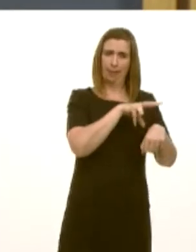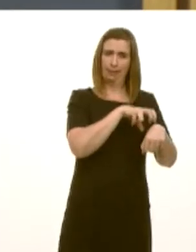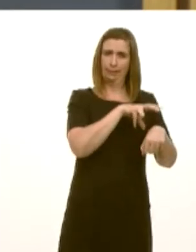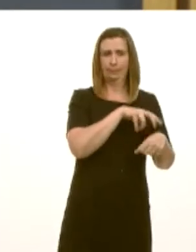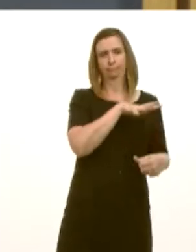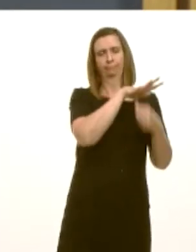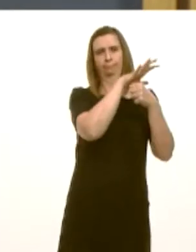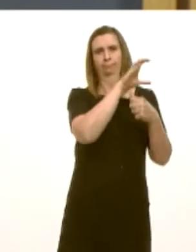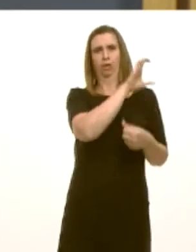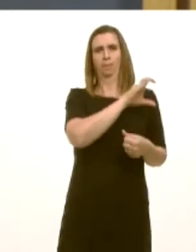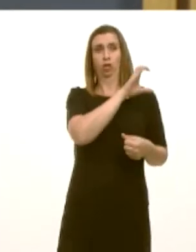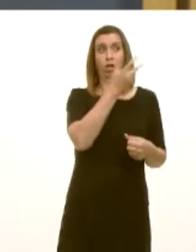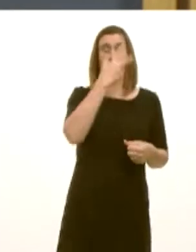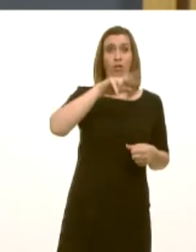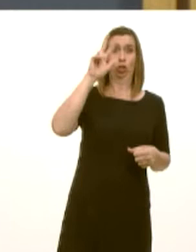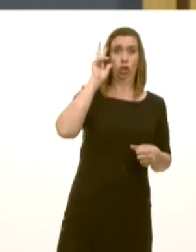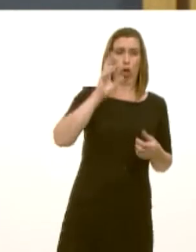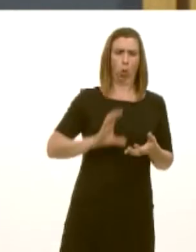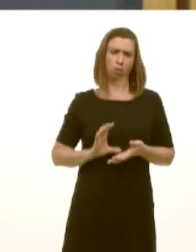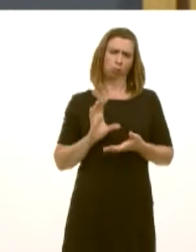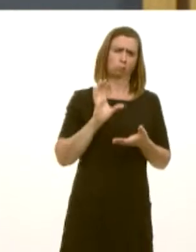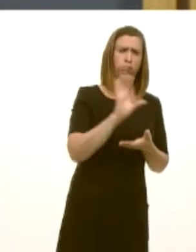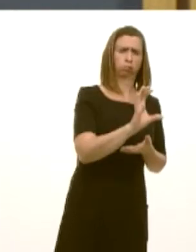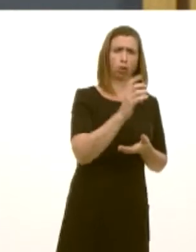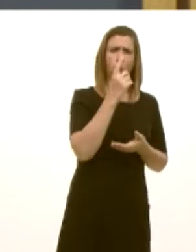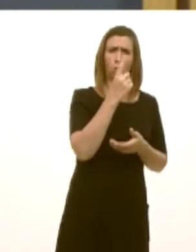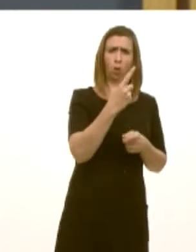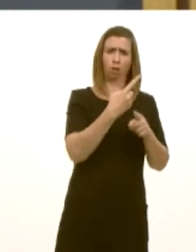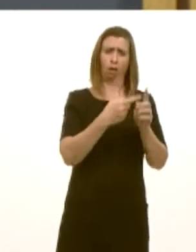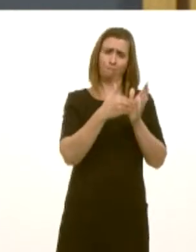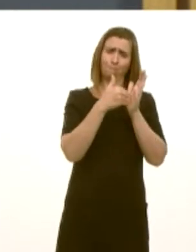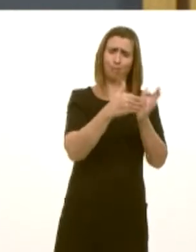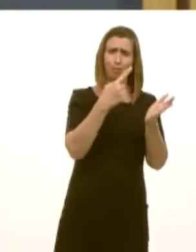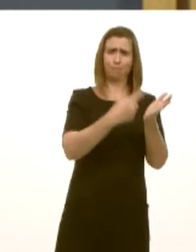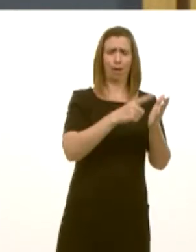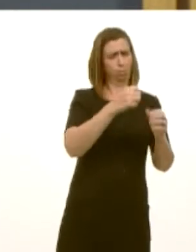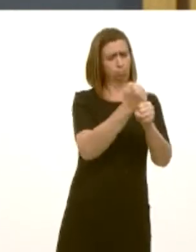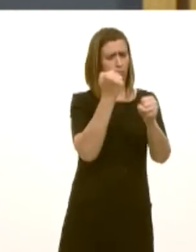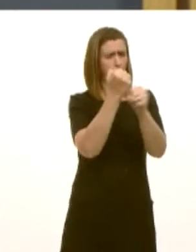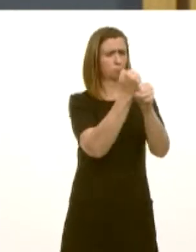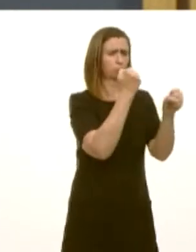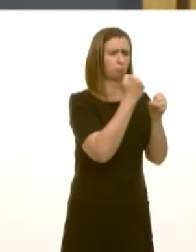three years ago, spent £1.5 million to build a wonderful site.